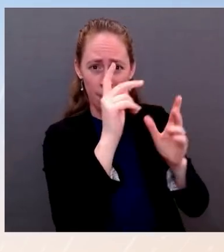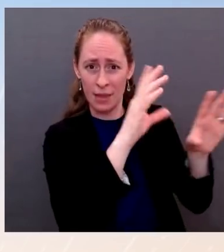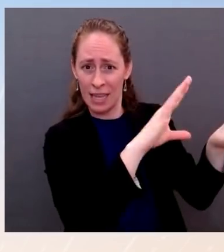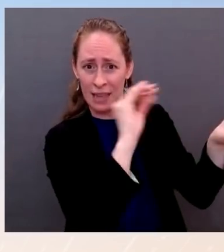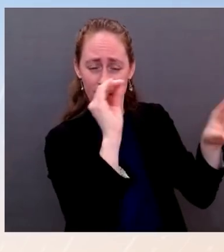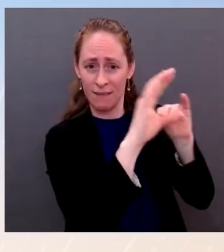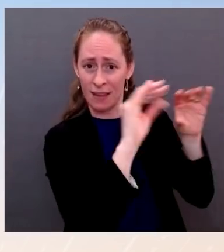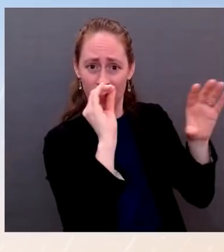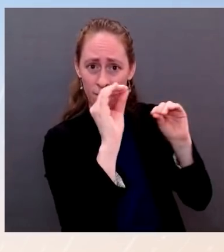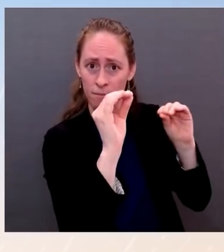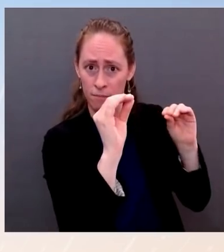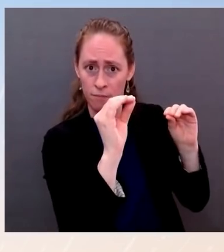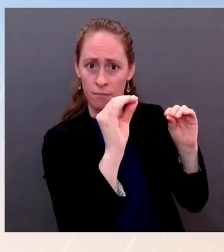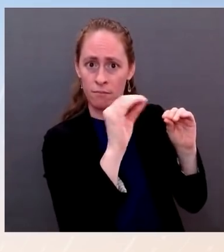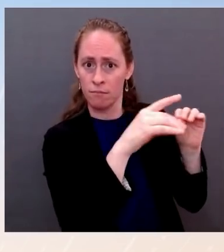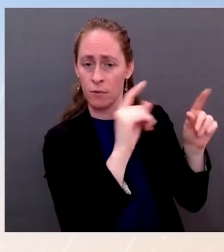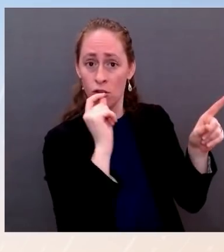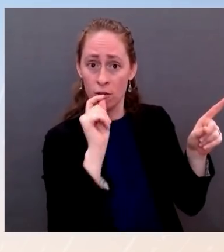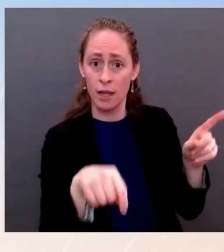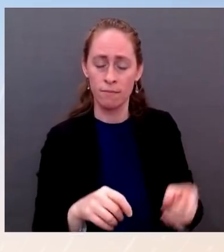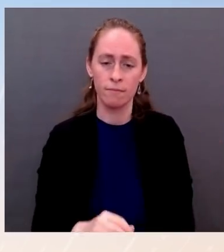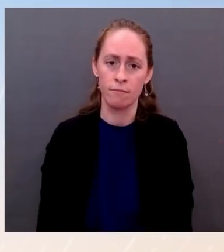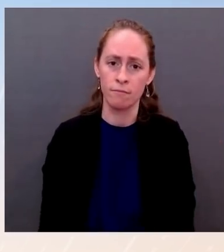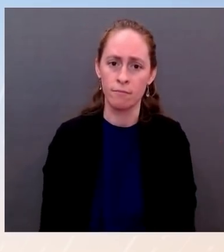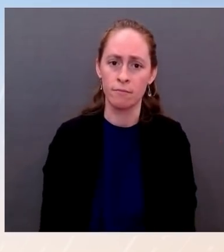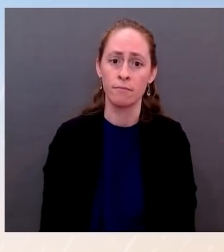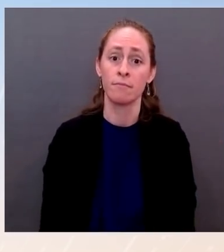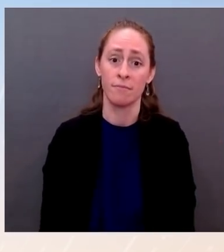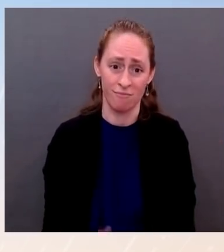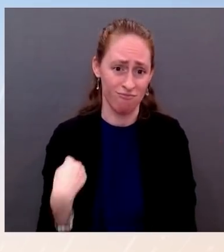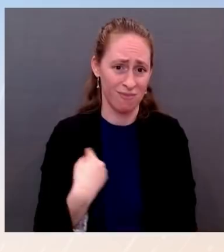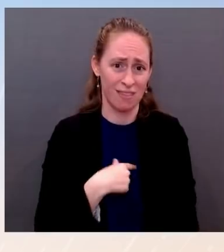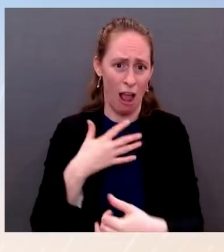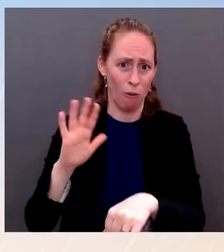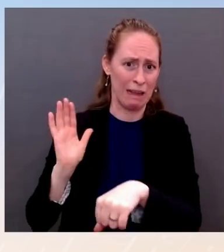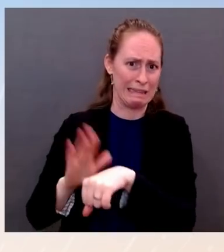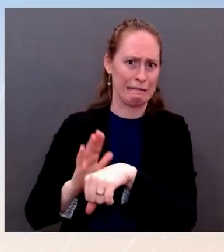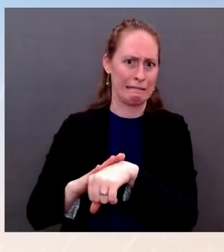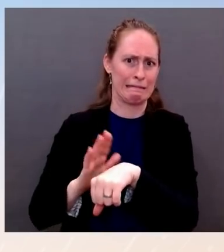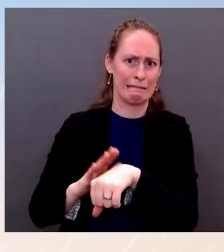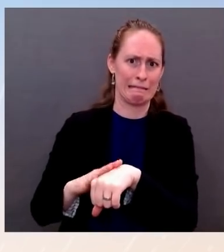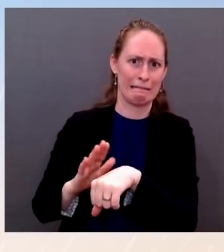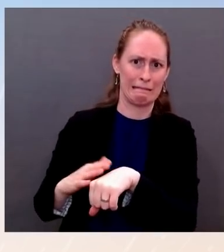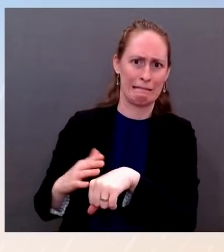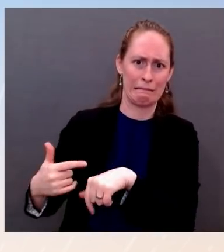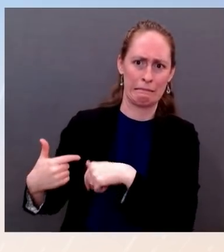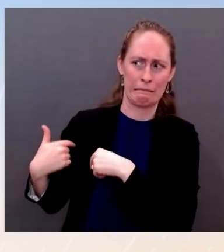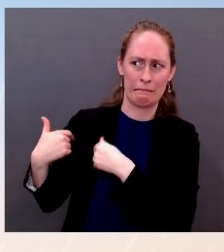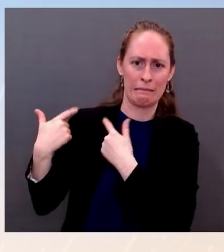if not longer, that American citizens should depart. And I think you heard our National Security Advisor